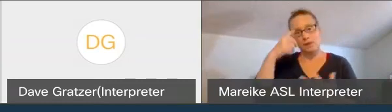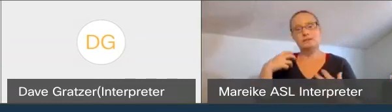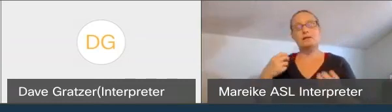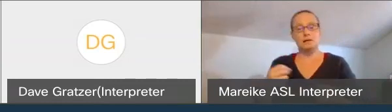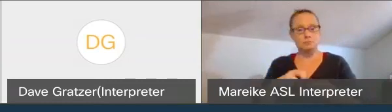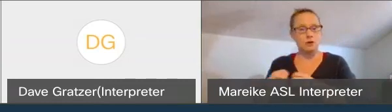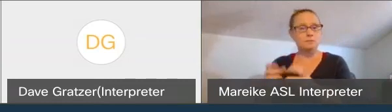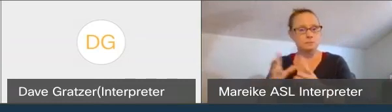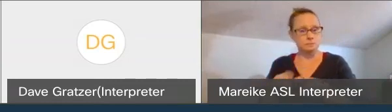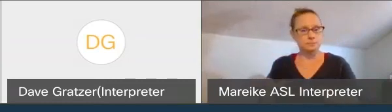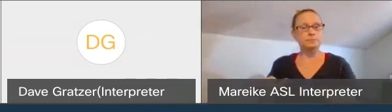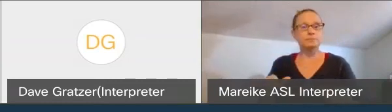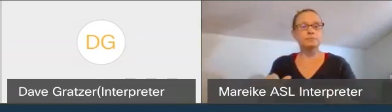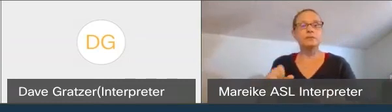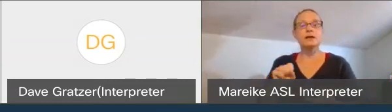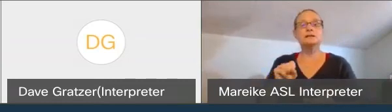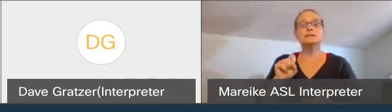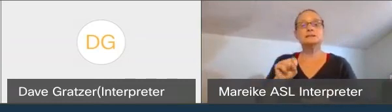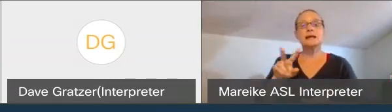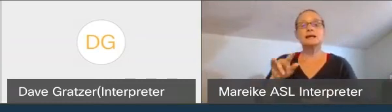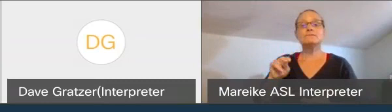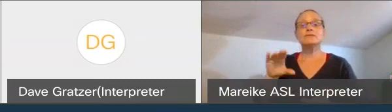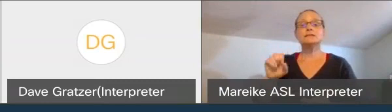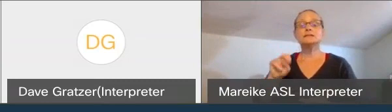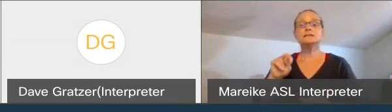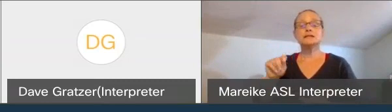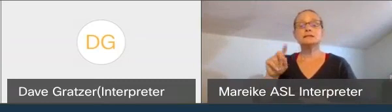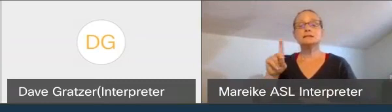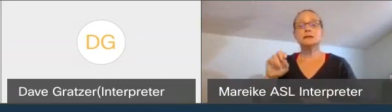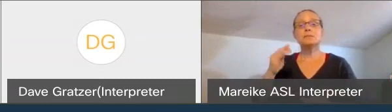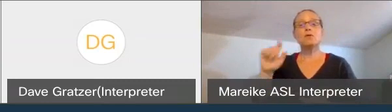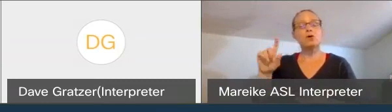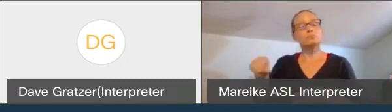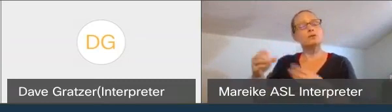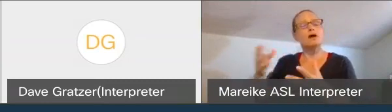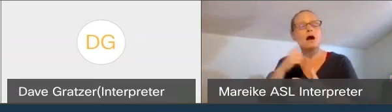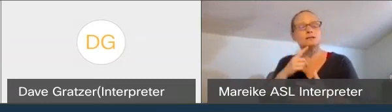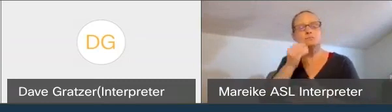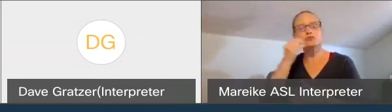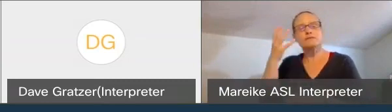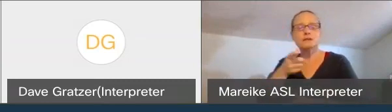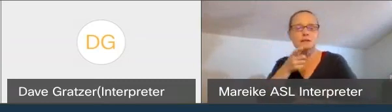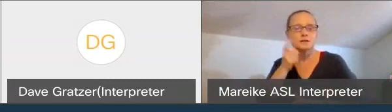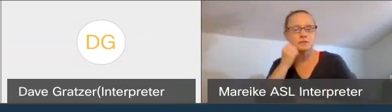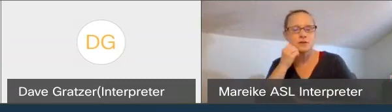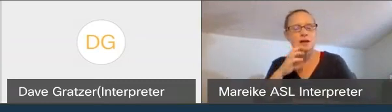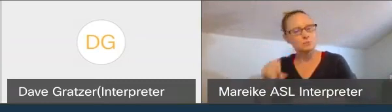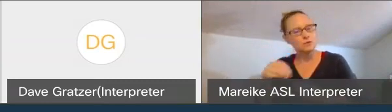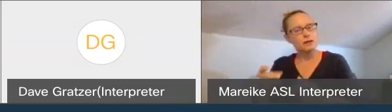And then St. Vincent de Paul is a local non-profit that serves, uh, breakfast and lunch daily, and they've also been providing space for other organizations to host,